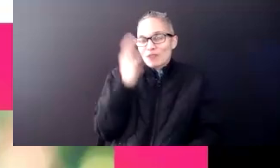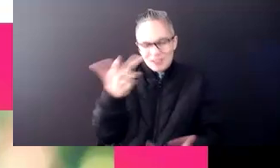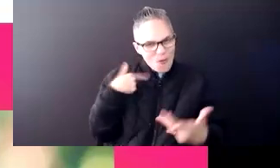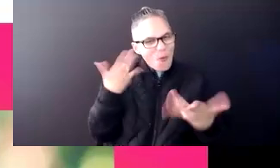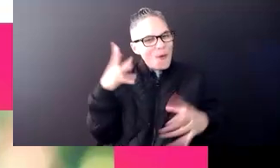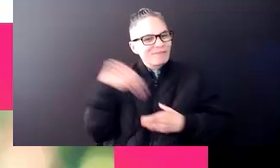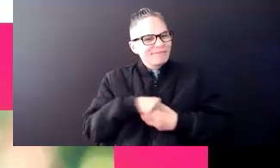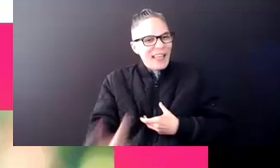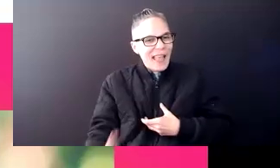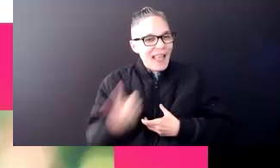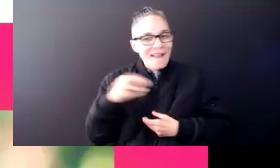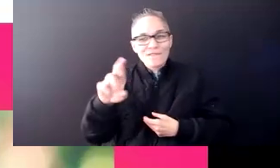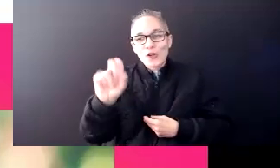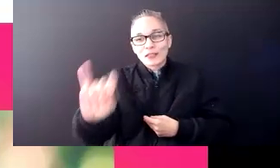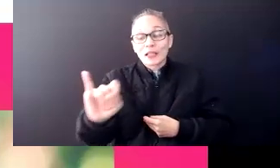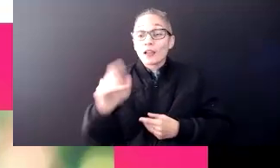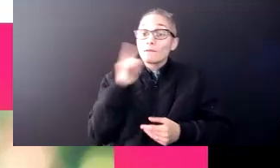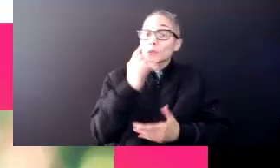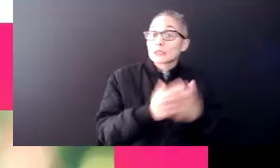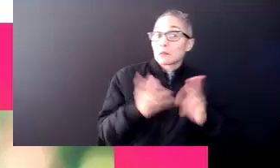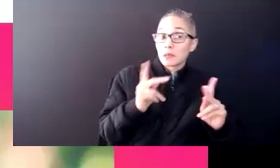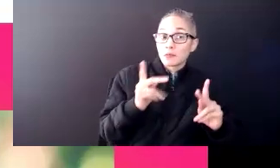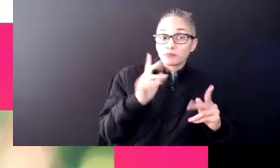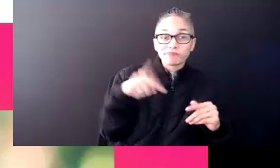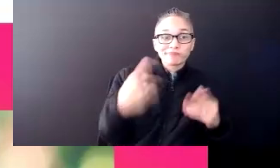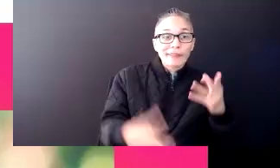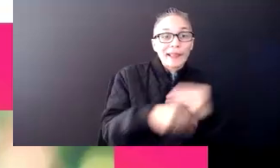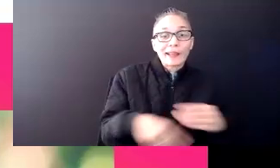And for some it'll be adding simply adding more substance